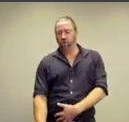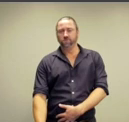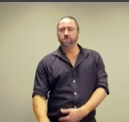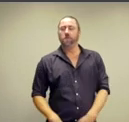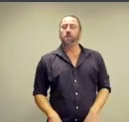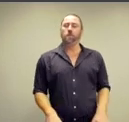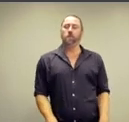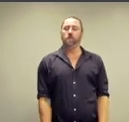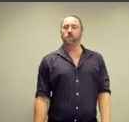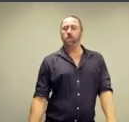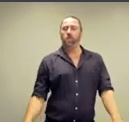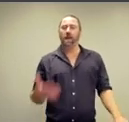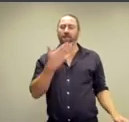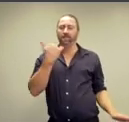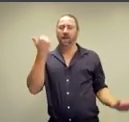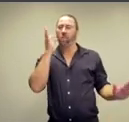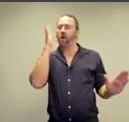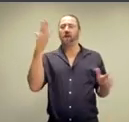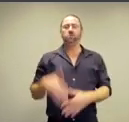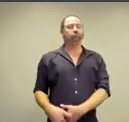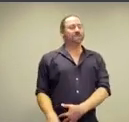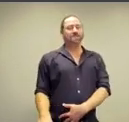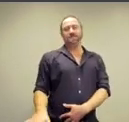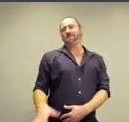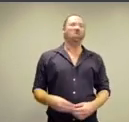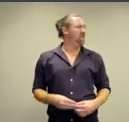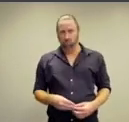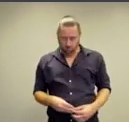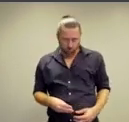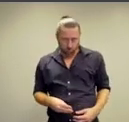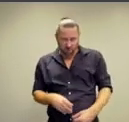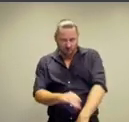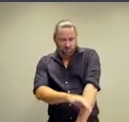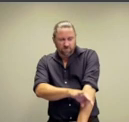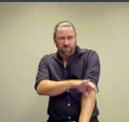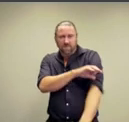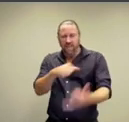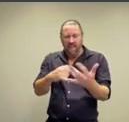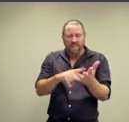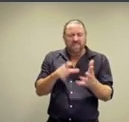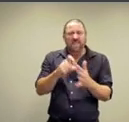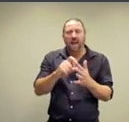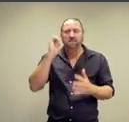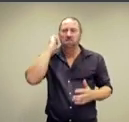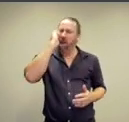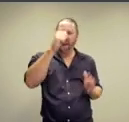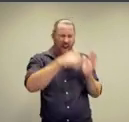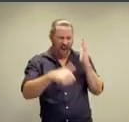skirt chill, see-through, white, tick, tick, tick, matched with a kind of heavily studded